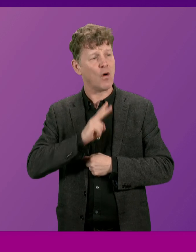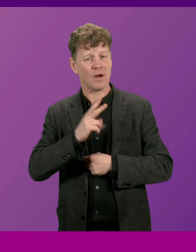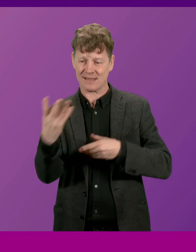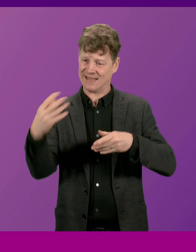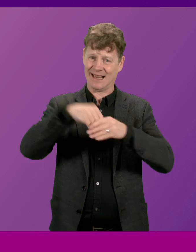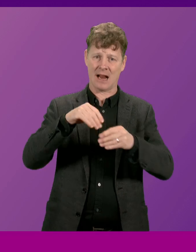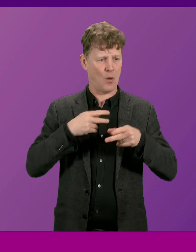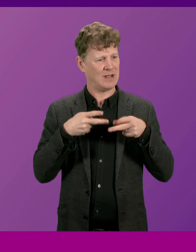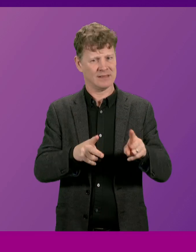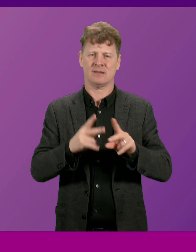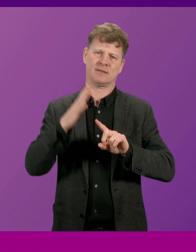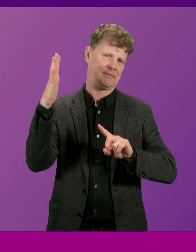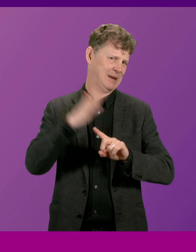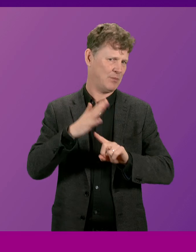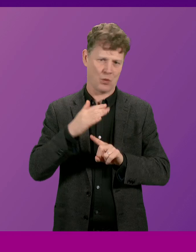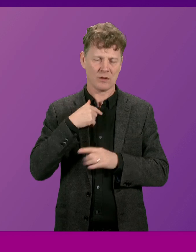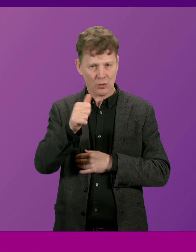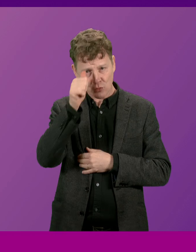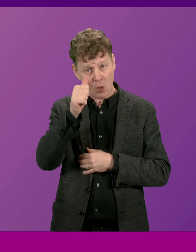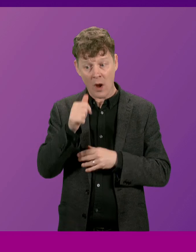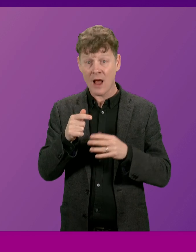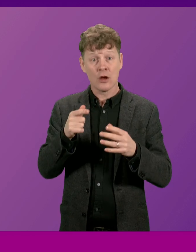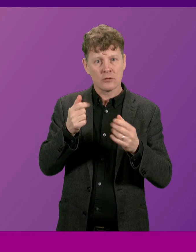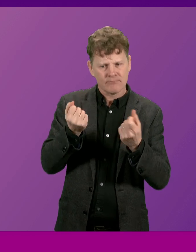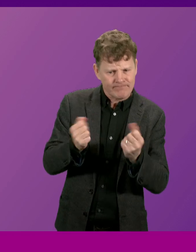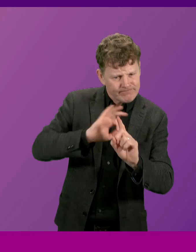system. If there are ways in which that needs to be strengthened—indeed, we have legislation